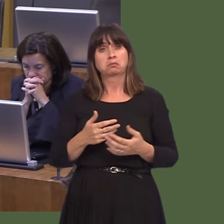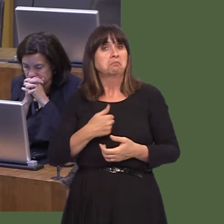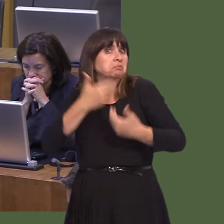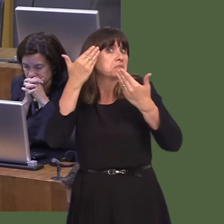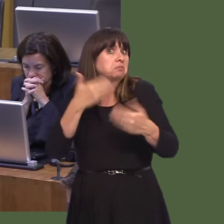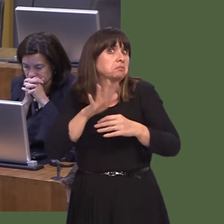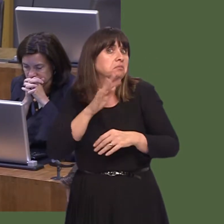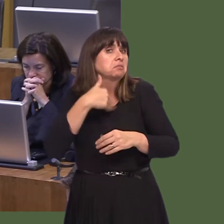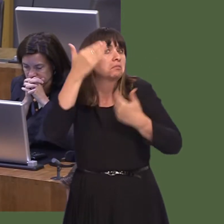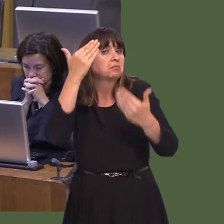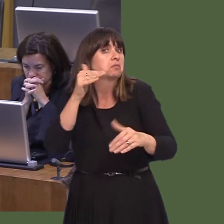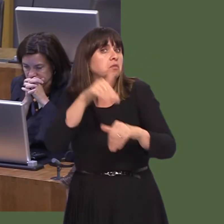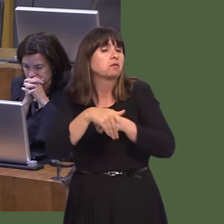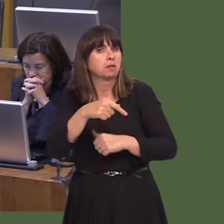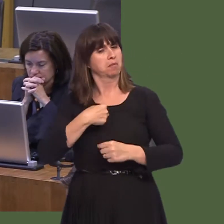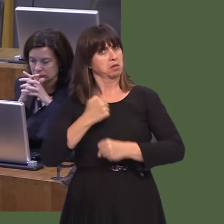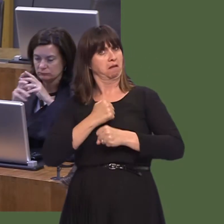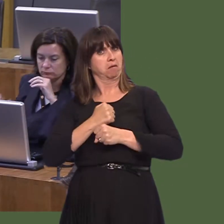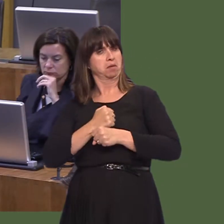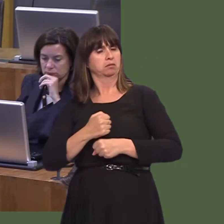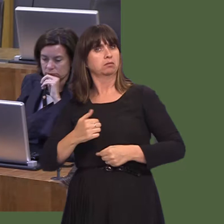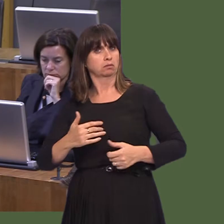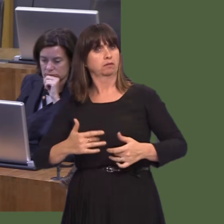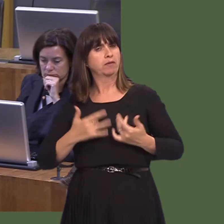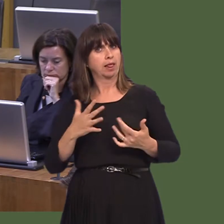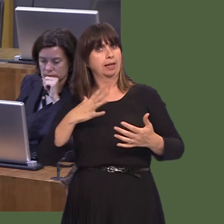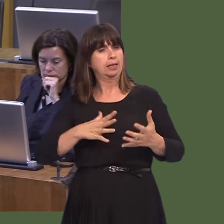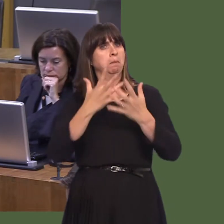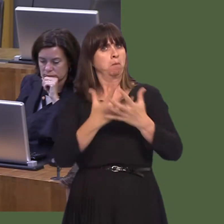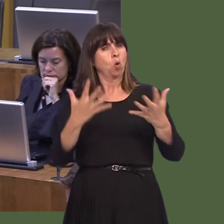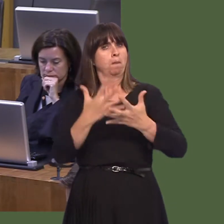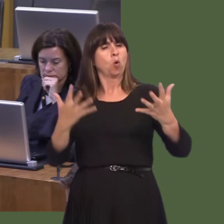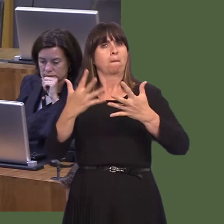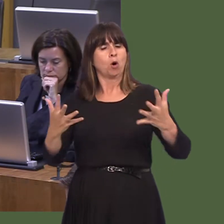assure her that it's the view of the Government that we want to see more opportunities arise for cycling and walking in the future.